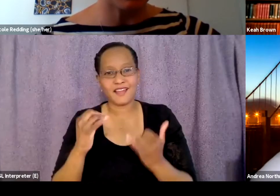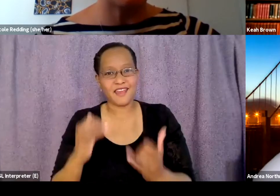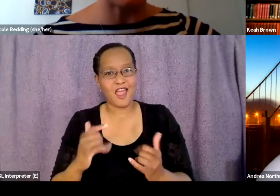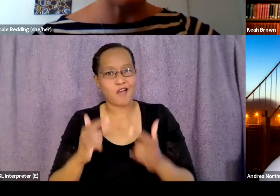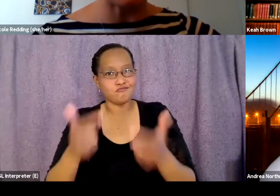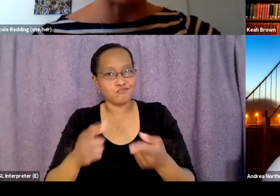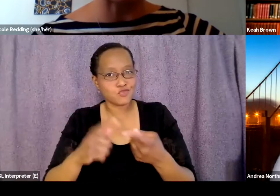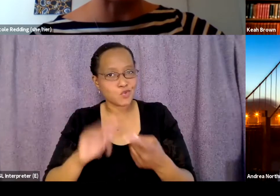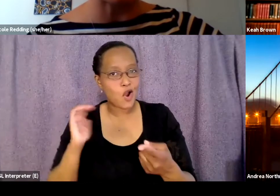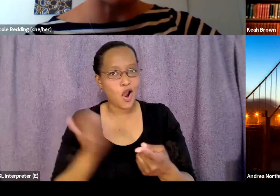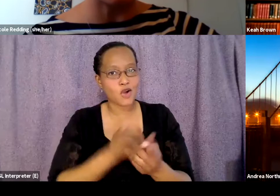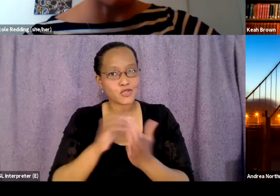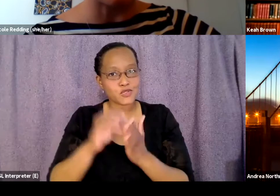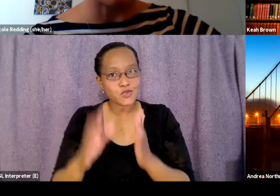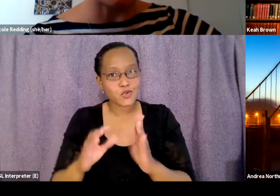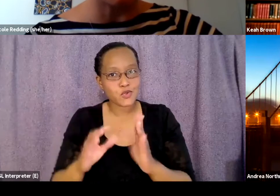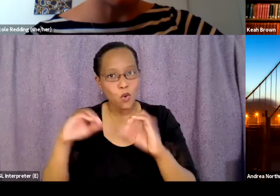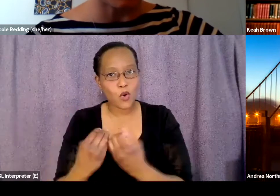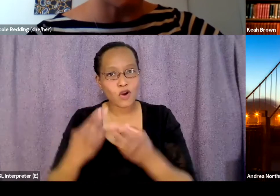org DREAM and I'm going to start with, Andrea. Keah Brown: Hi Andrea.